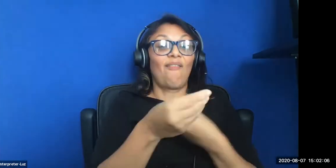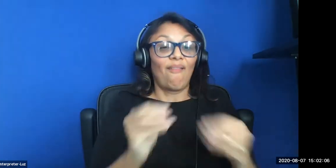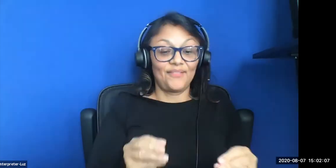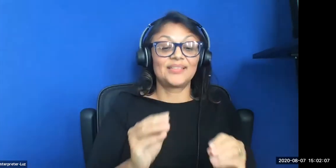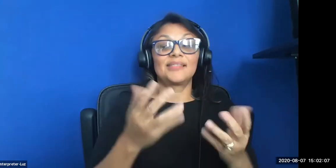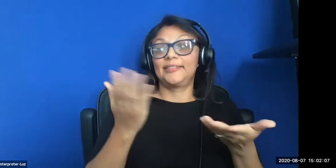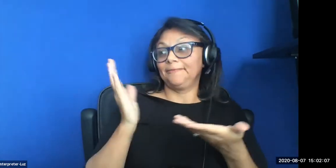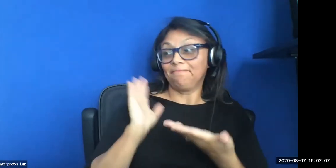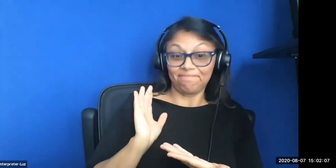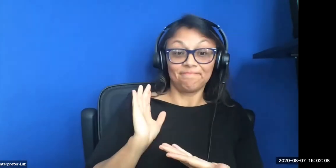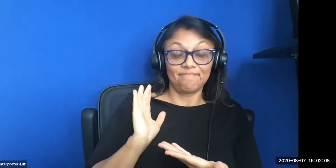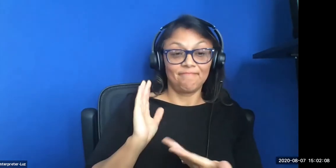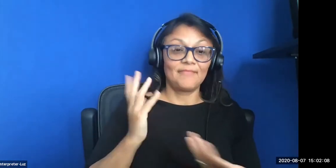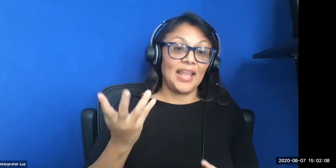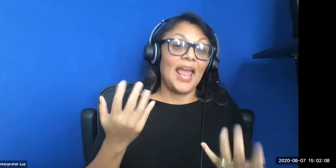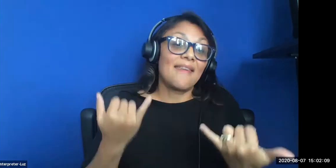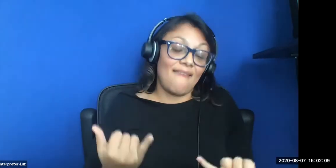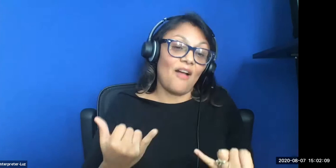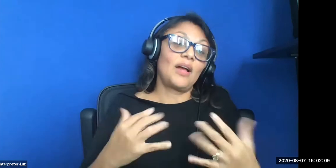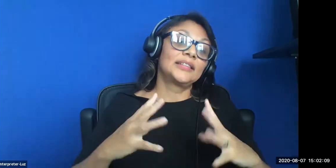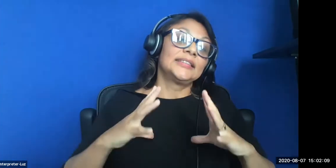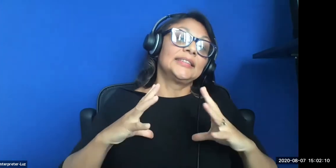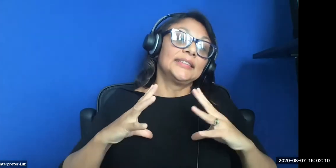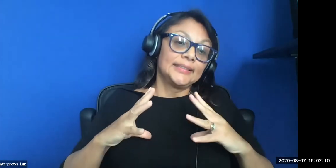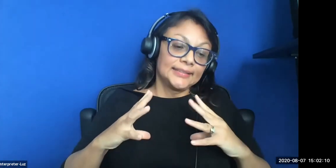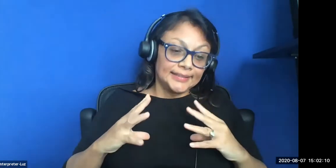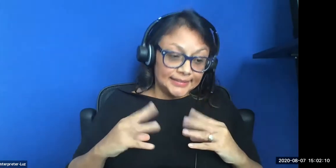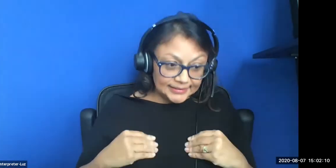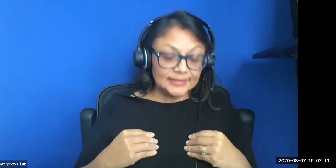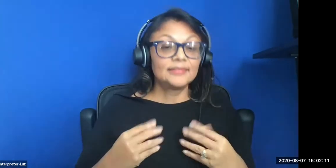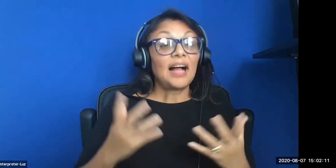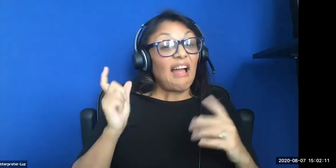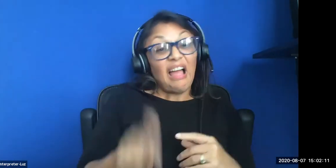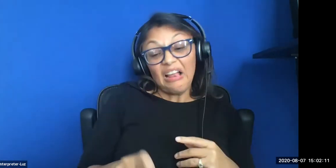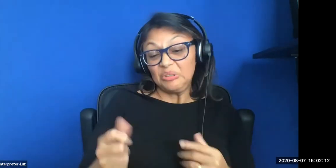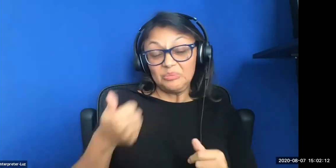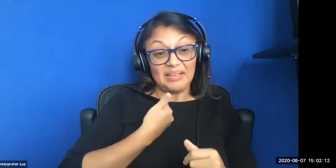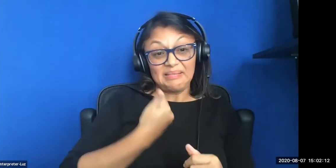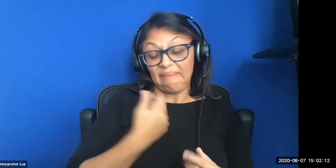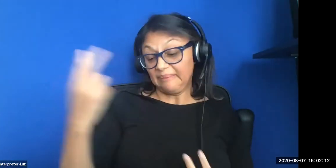Channelle Charest: And now that has completely merged. So I've had to re, re evaluate just my own existence in terms of how do I function.